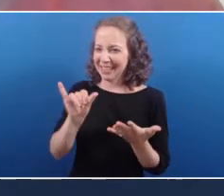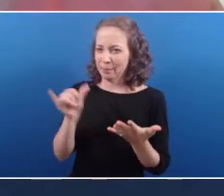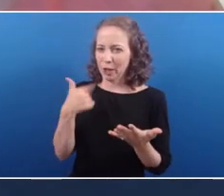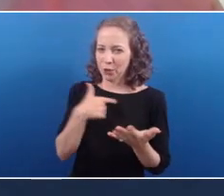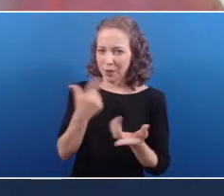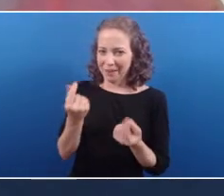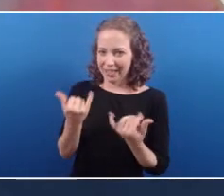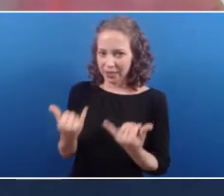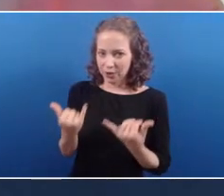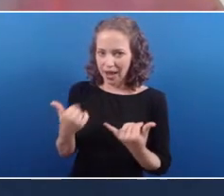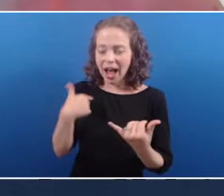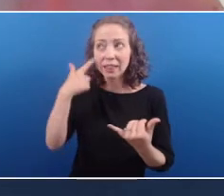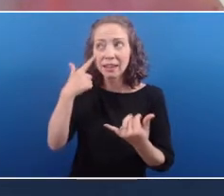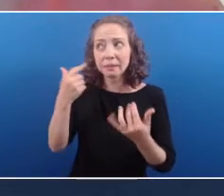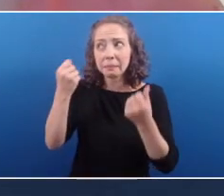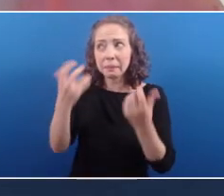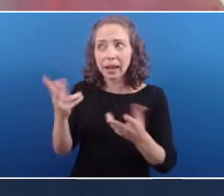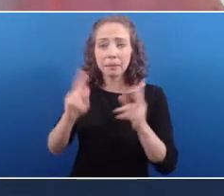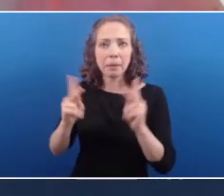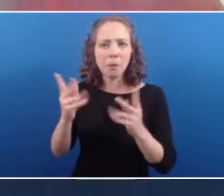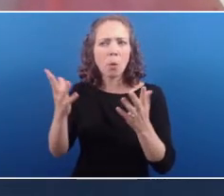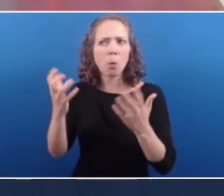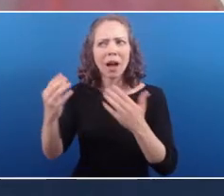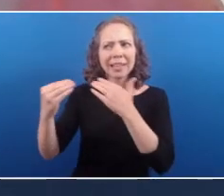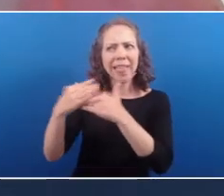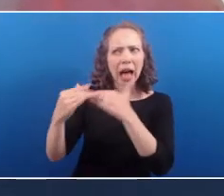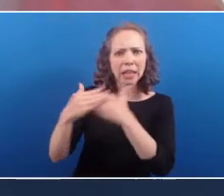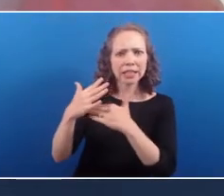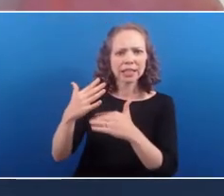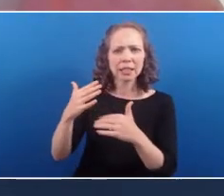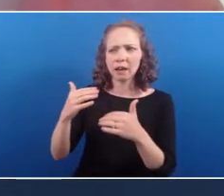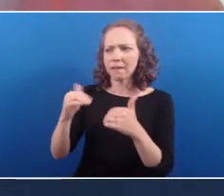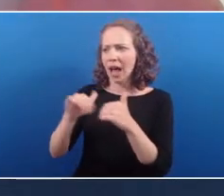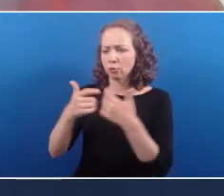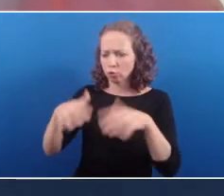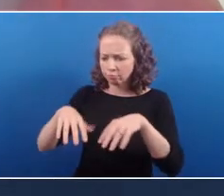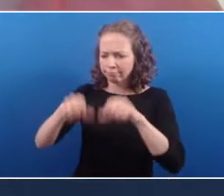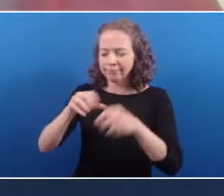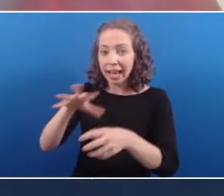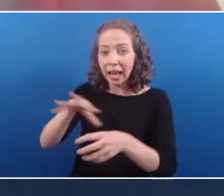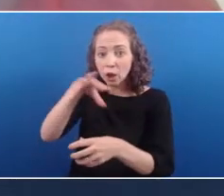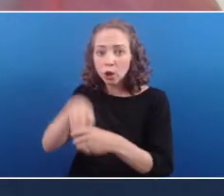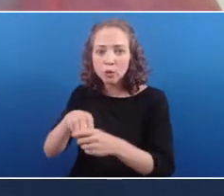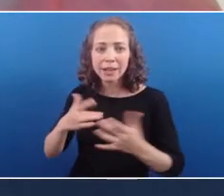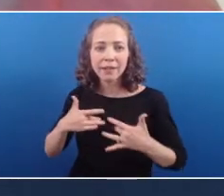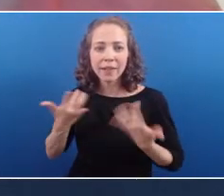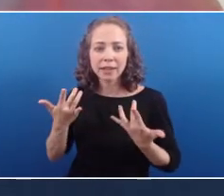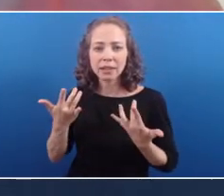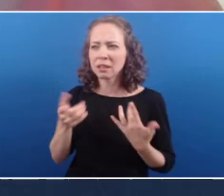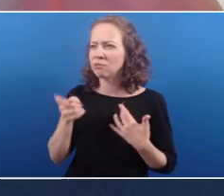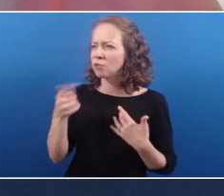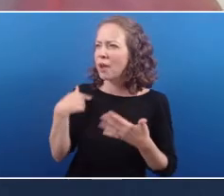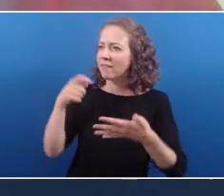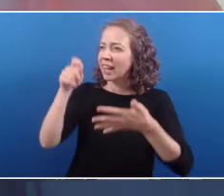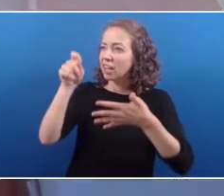a lot of people are really looking for guidance on how to hold inclusive events. Do you have a checklist or anything that you are using, Megan?